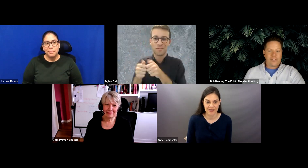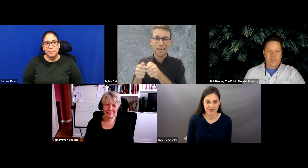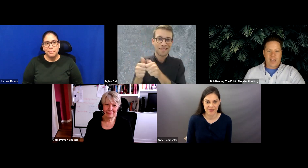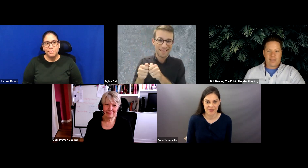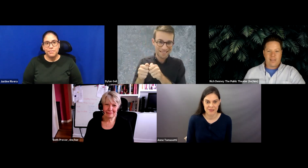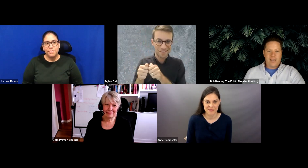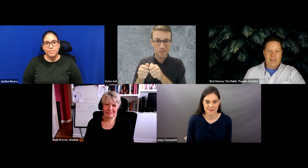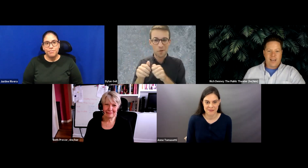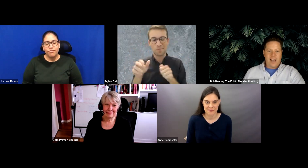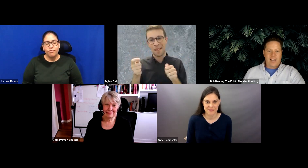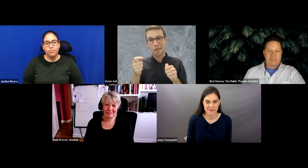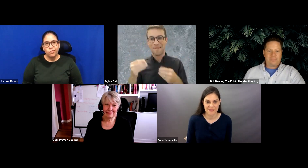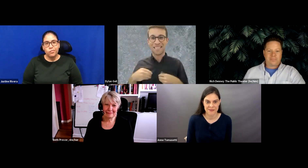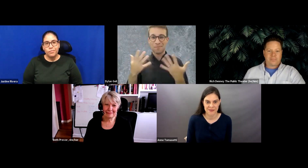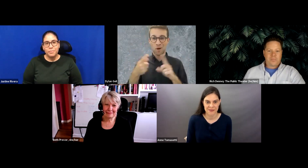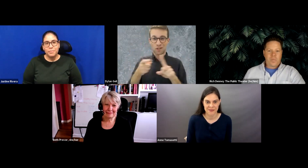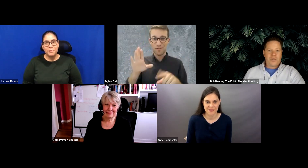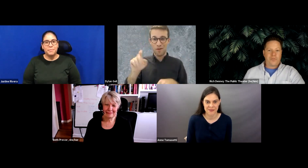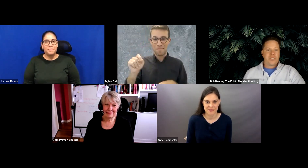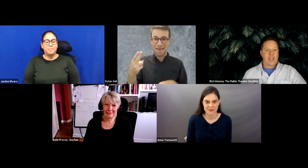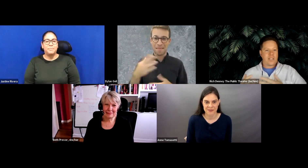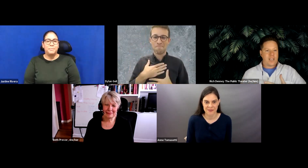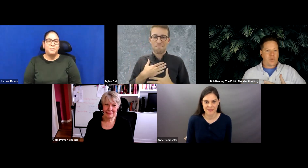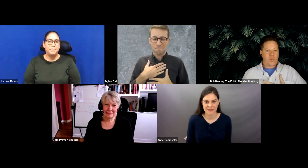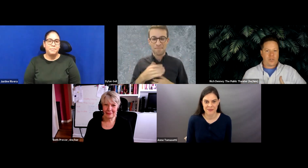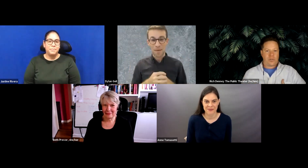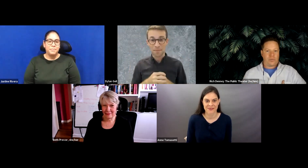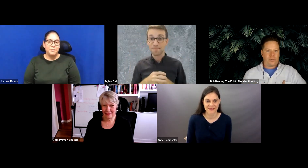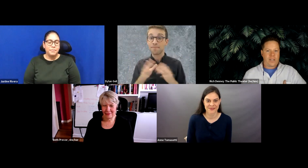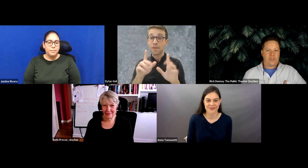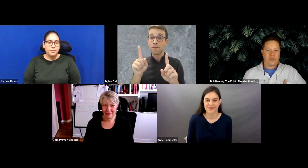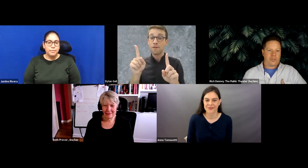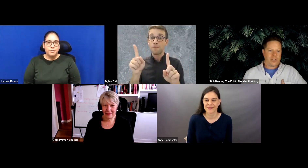from that. So first, I want to take a moment to introduce the